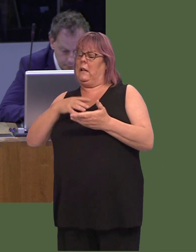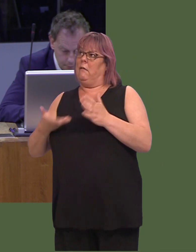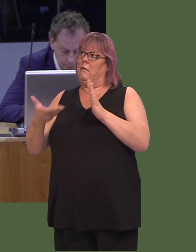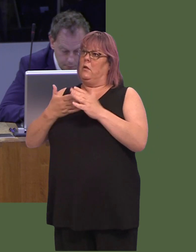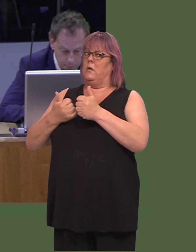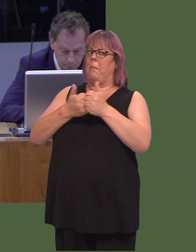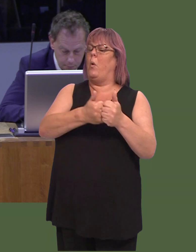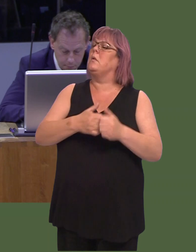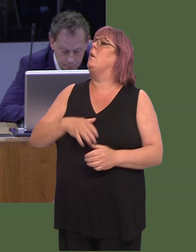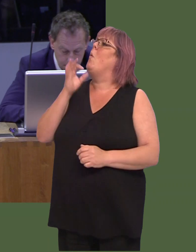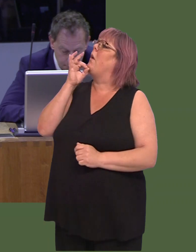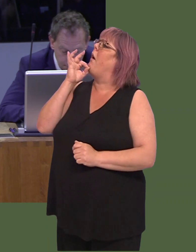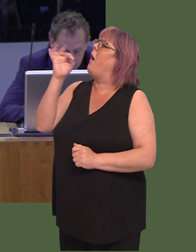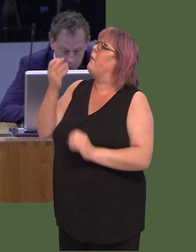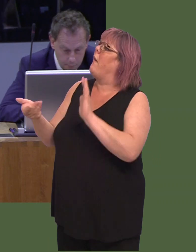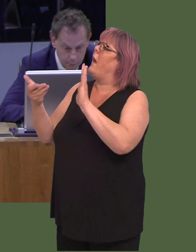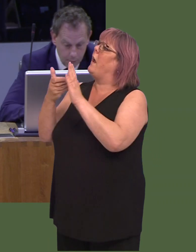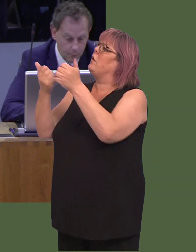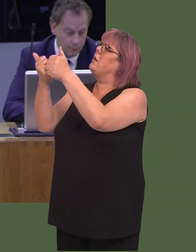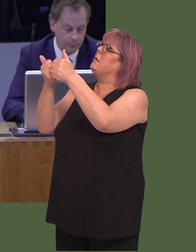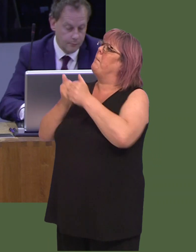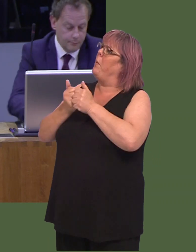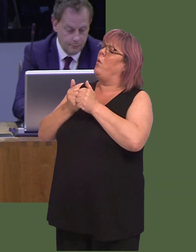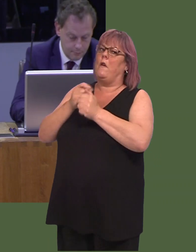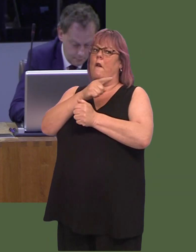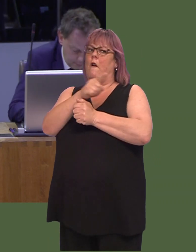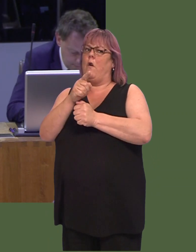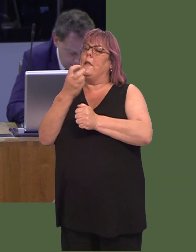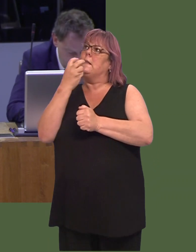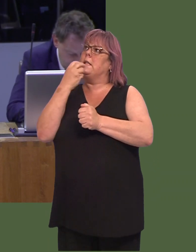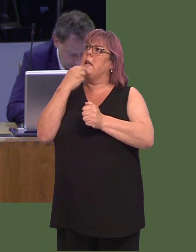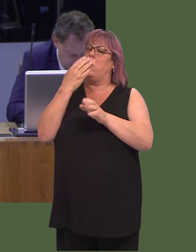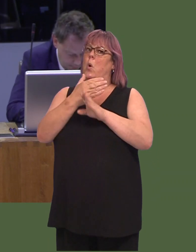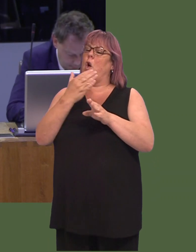First Minister, what additional support is the Welsh Government going to offer the steel